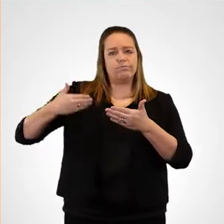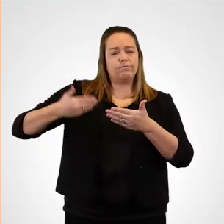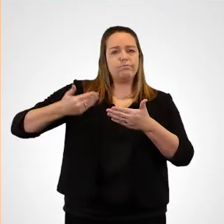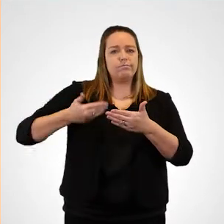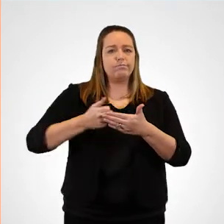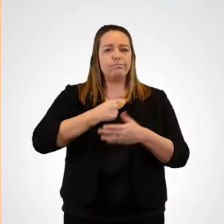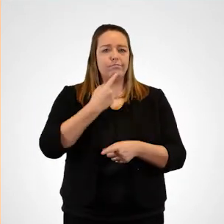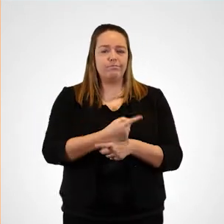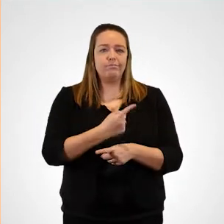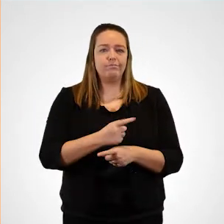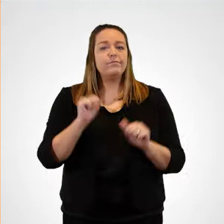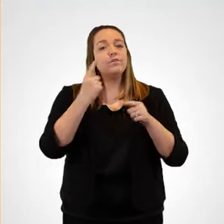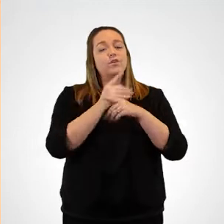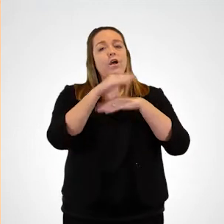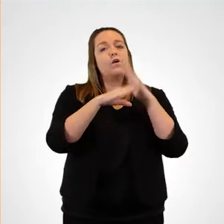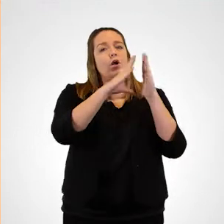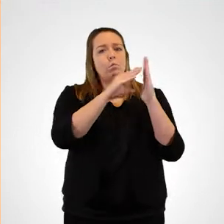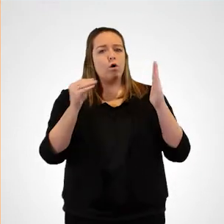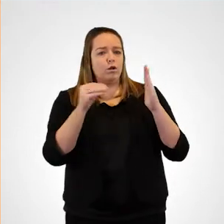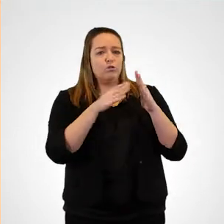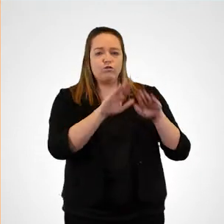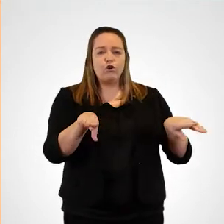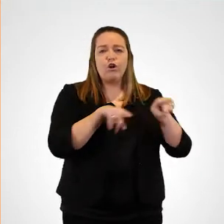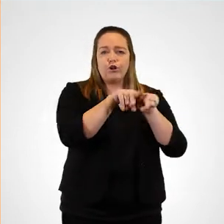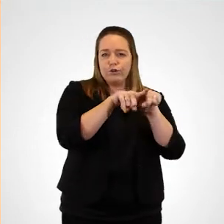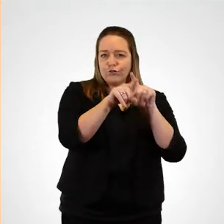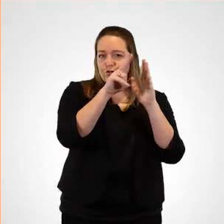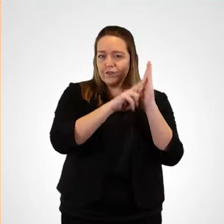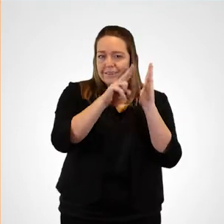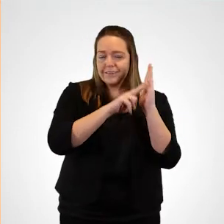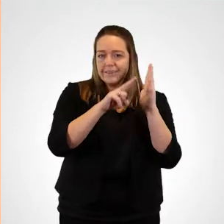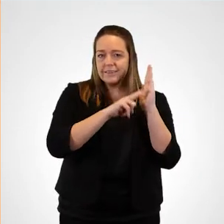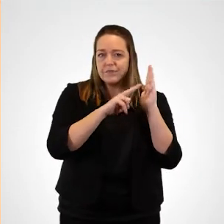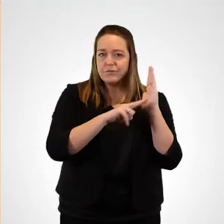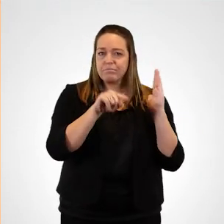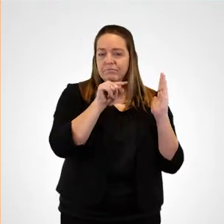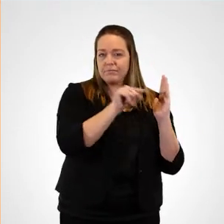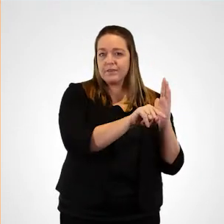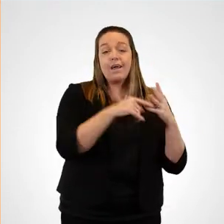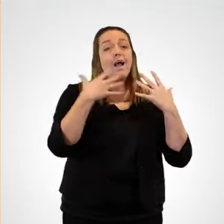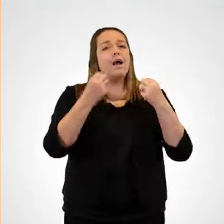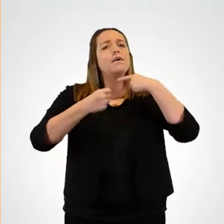I've talked about a model of learning to read which has highlighted